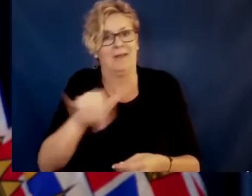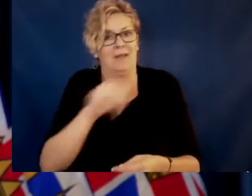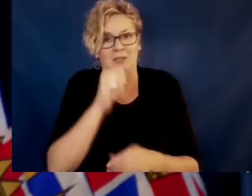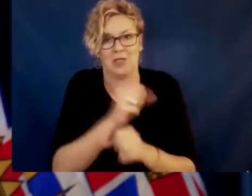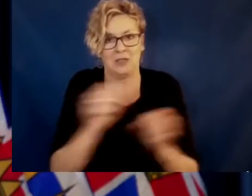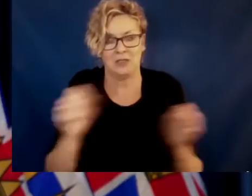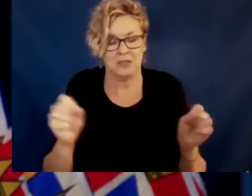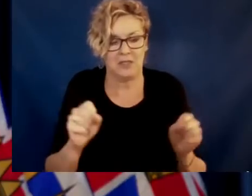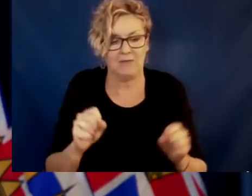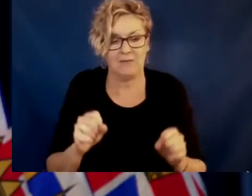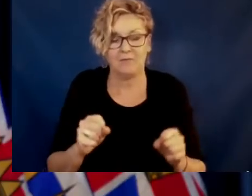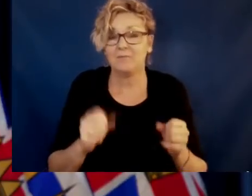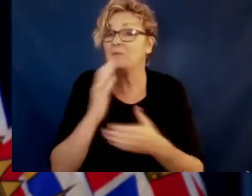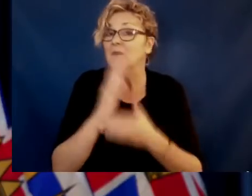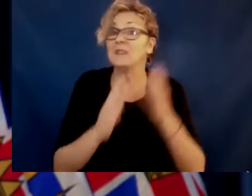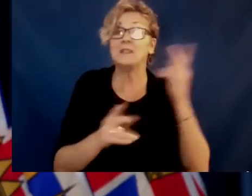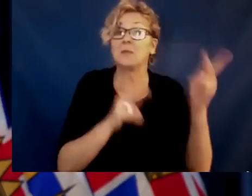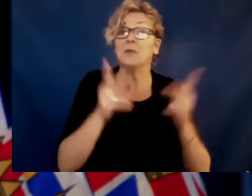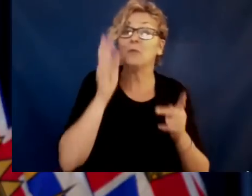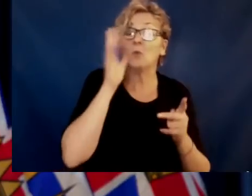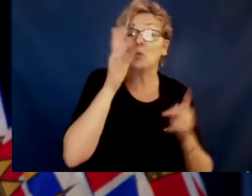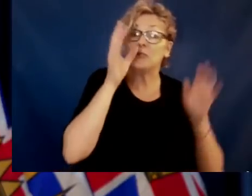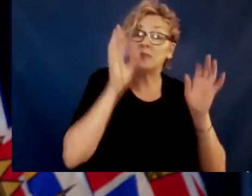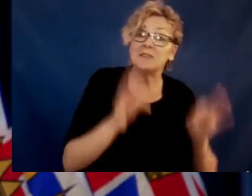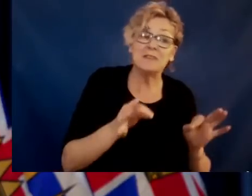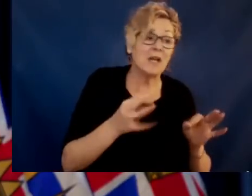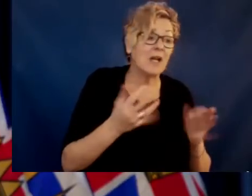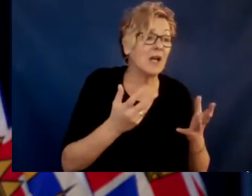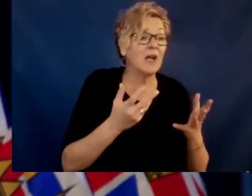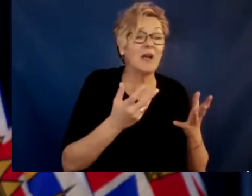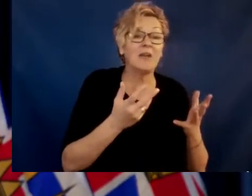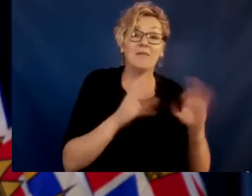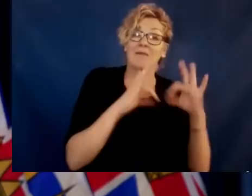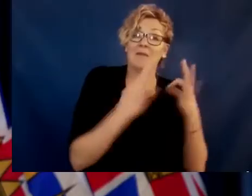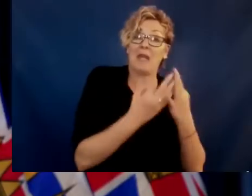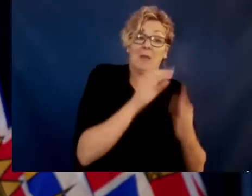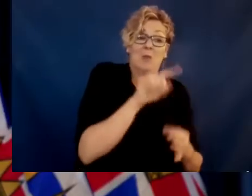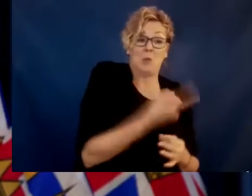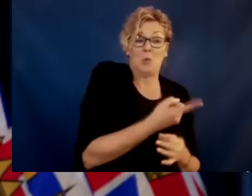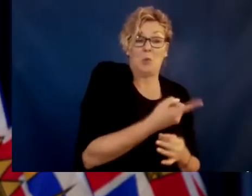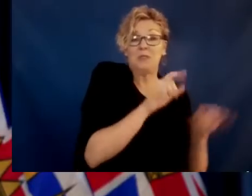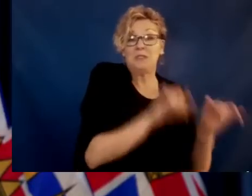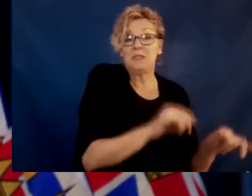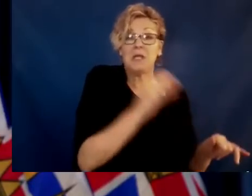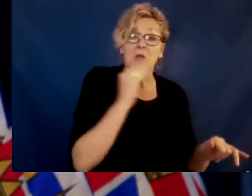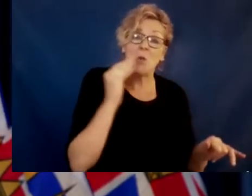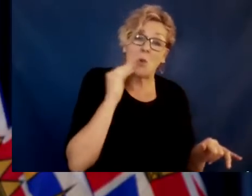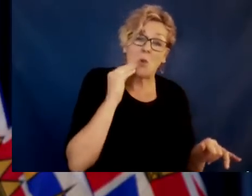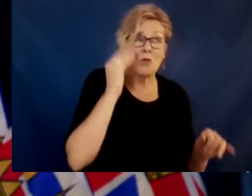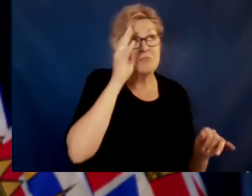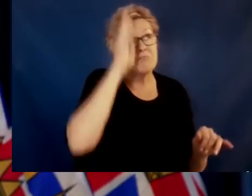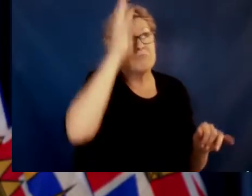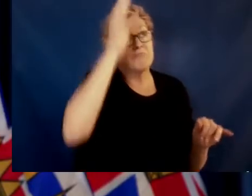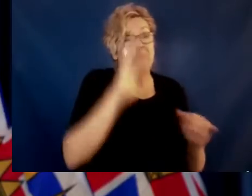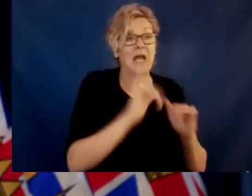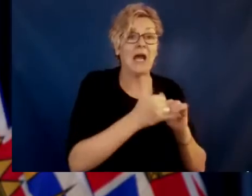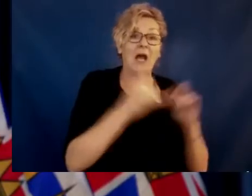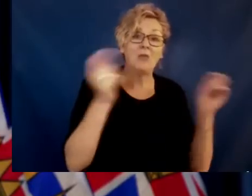house and watching a scary movie, and that's fine. That's OK too. Kevin Kevin, oceanside news. We've been